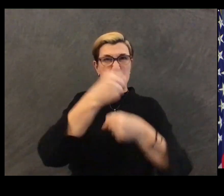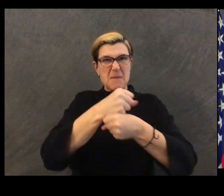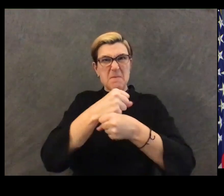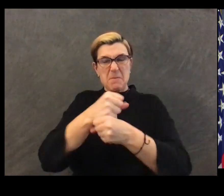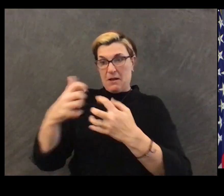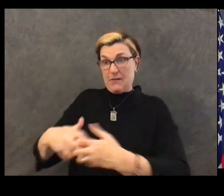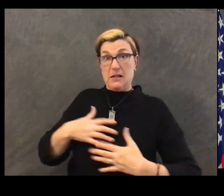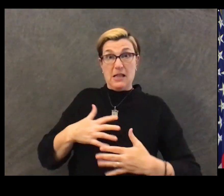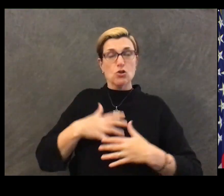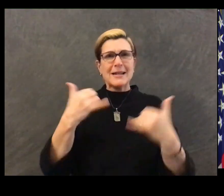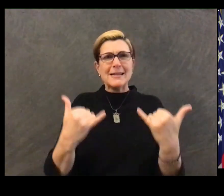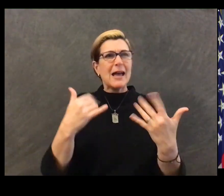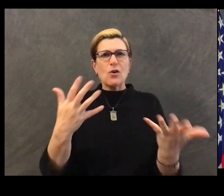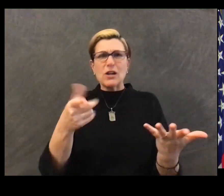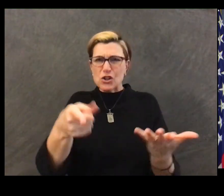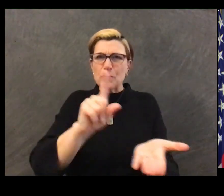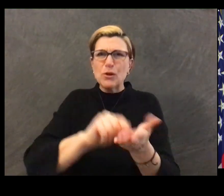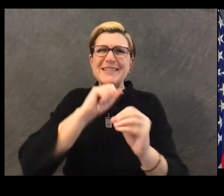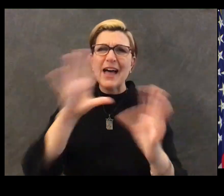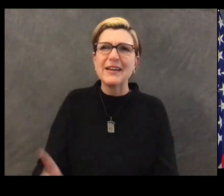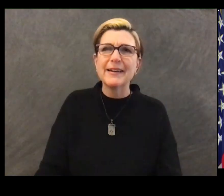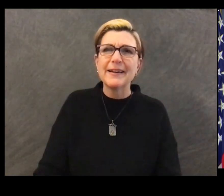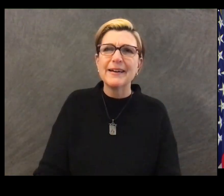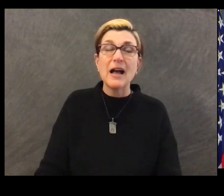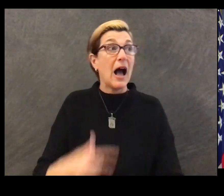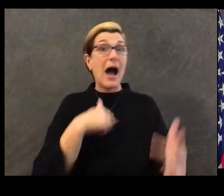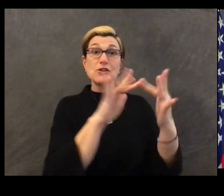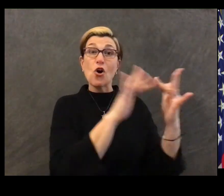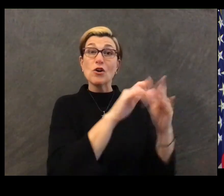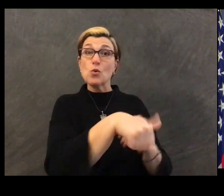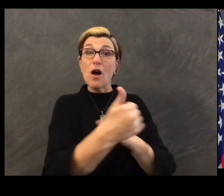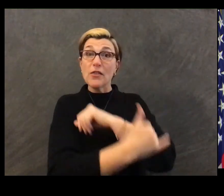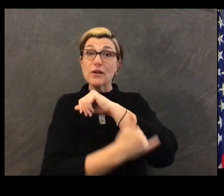desperately need ventilators they said the job you've done and we're sending